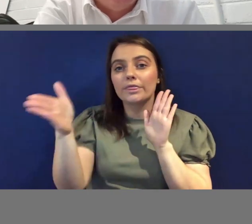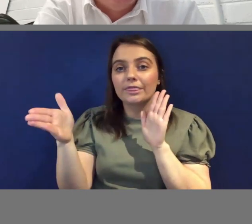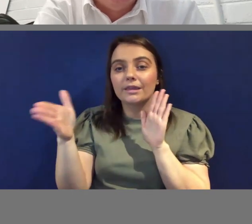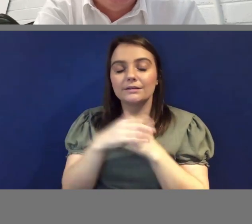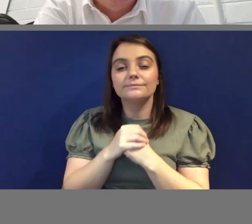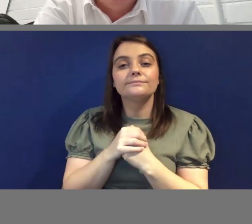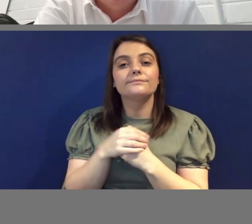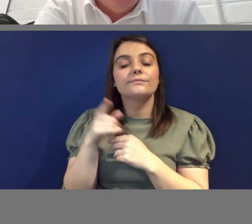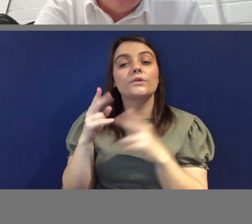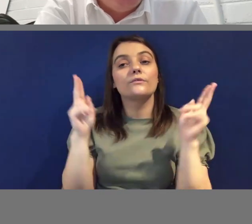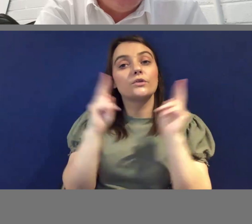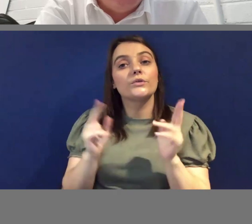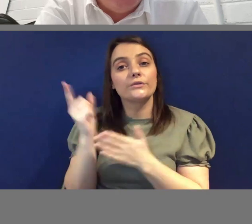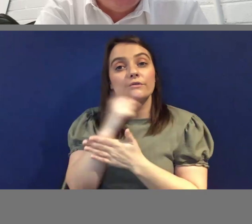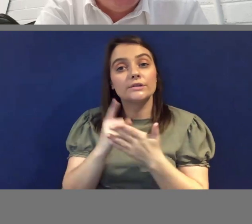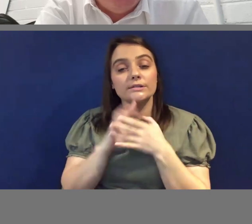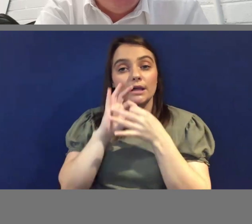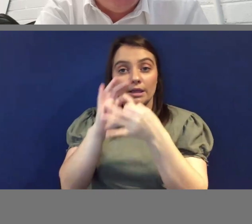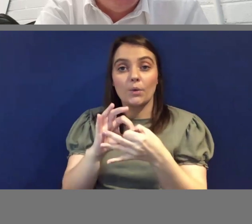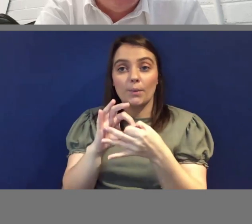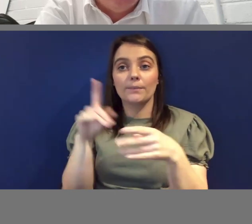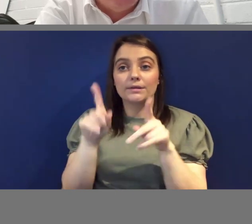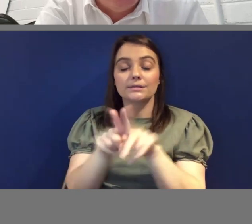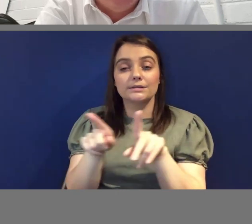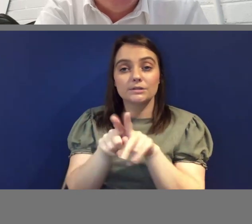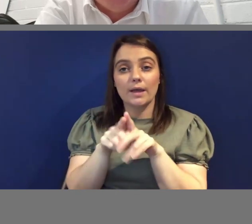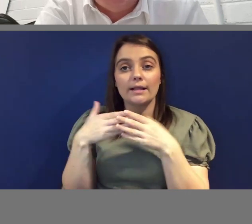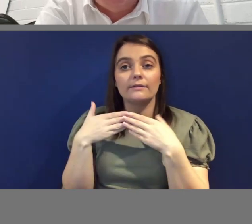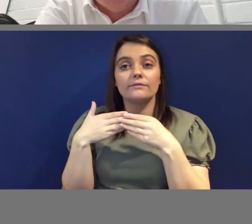Universal Design Homes but also in relation to Leading edges on pull sides of doors if you're